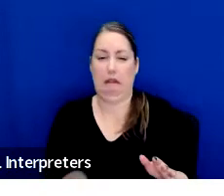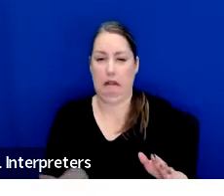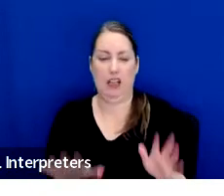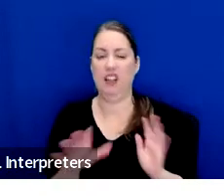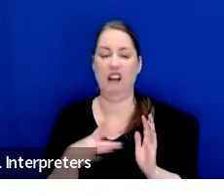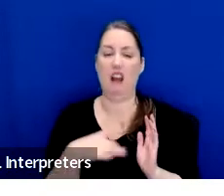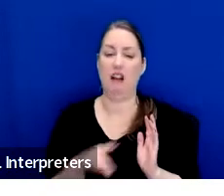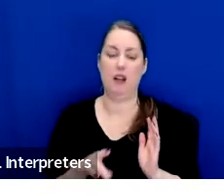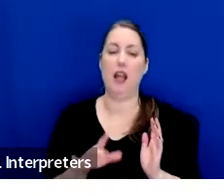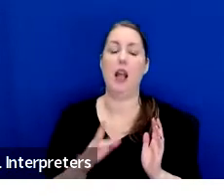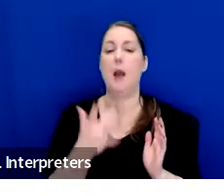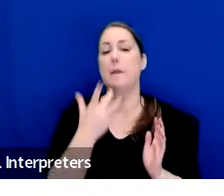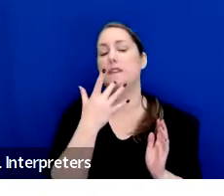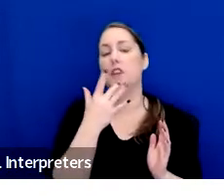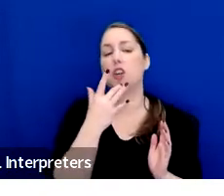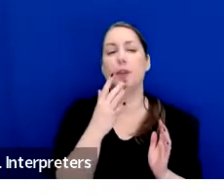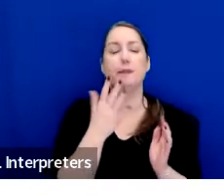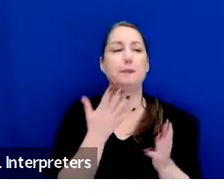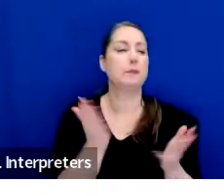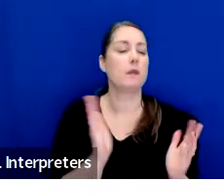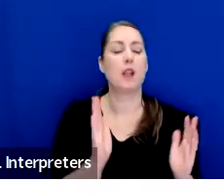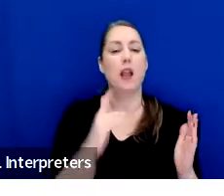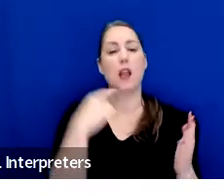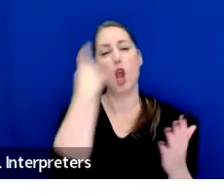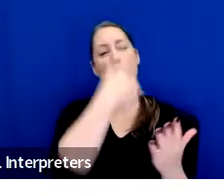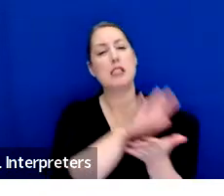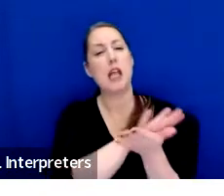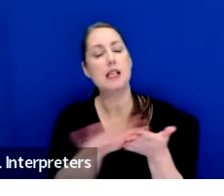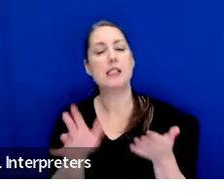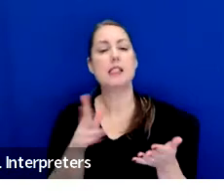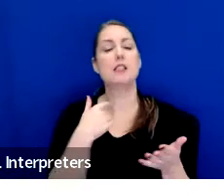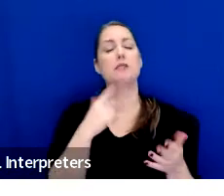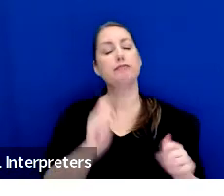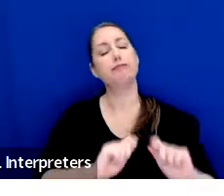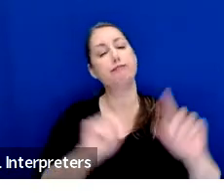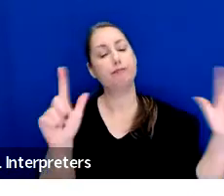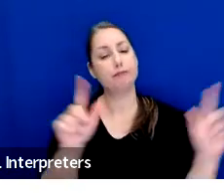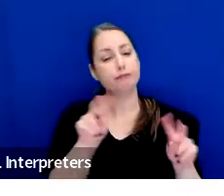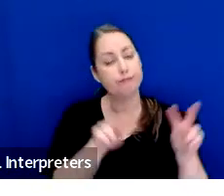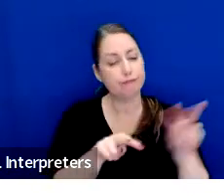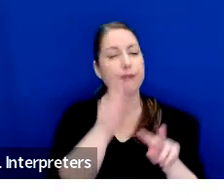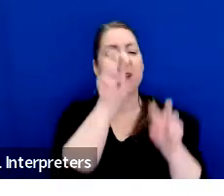I like things that are, you know, like, easy on the eye. And and I think that's very important.